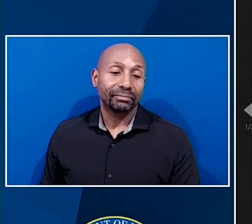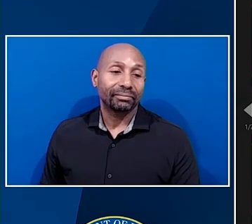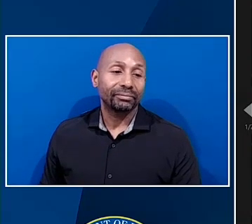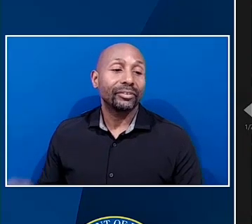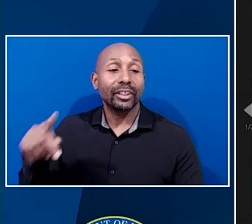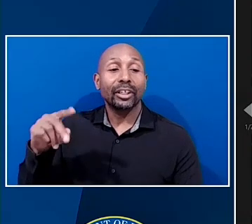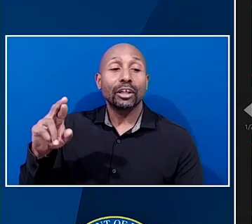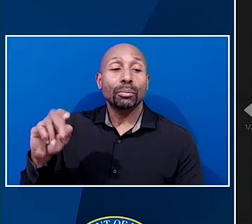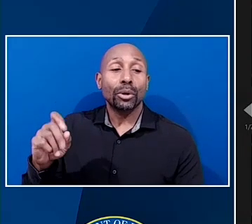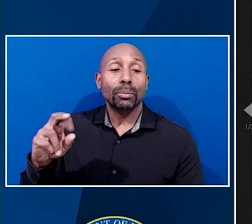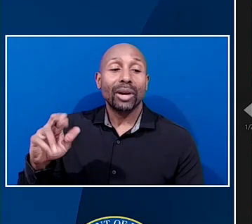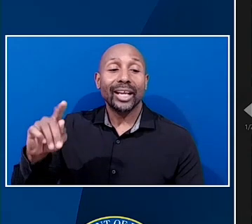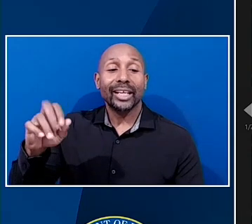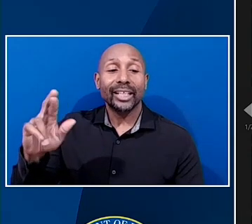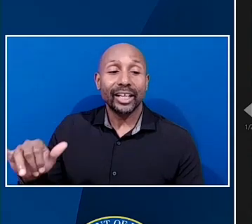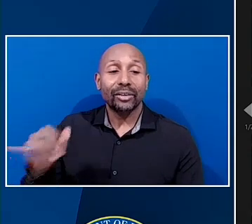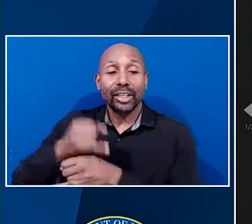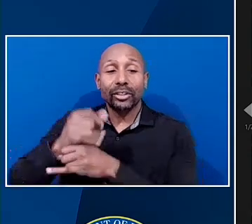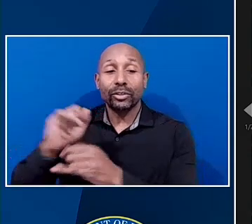Good morning. And Alyssa Dobson.